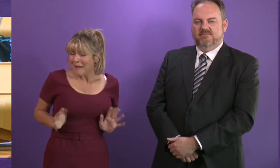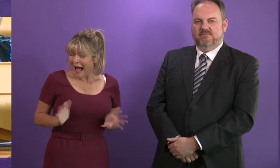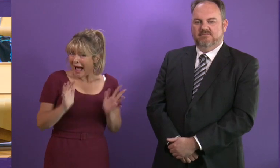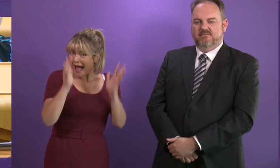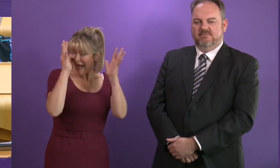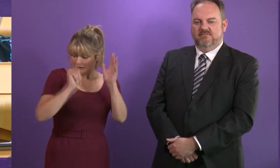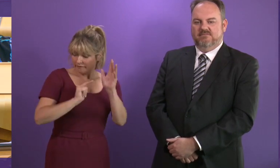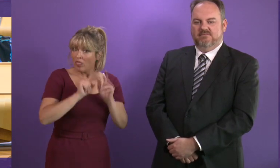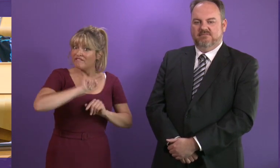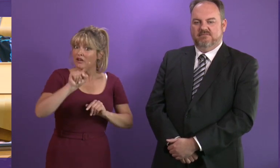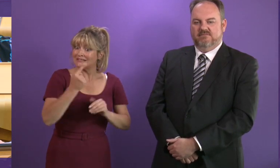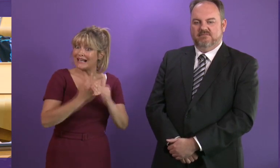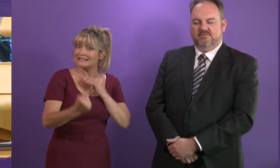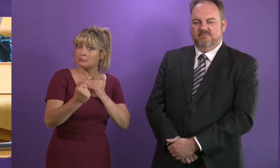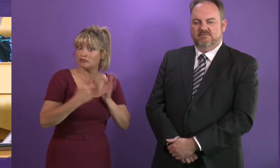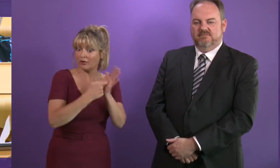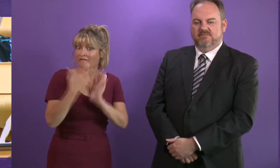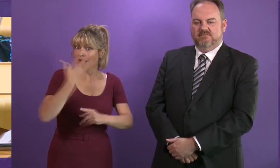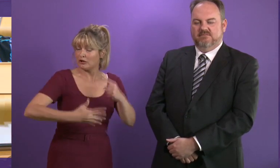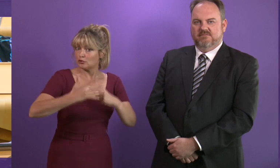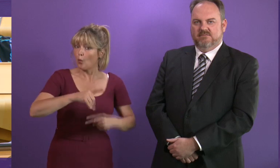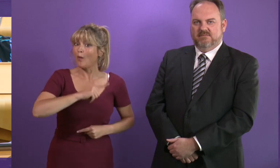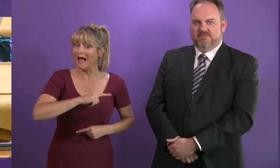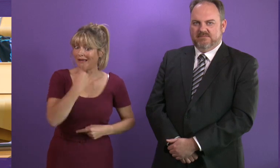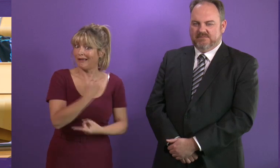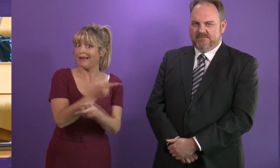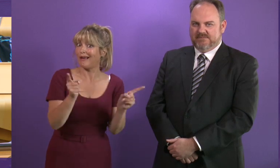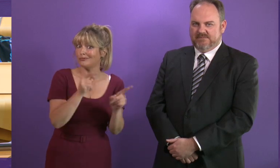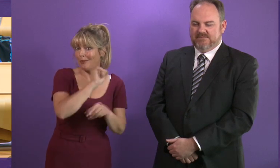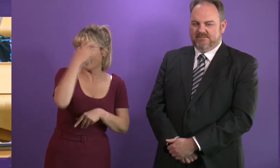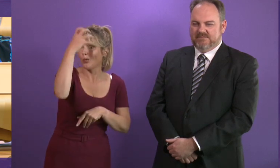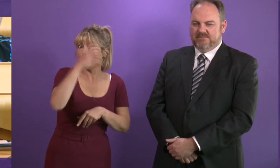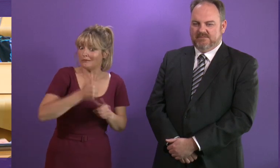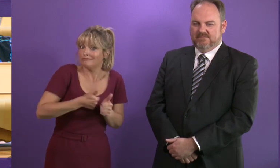five years ago. Of course, that is nothing compared to the panic that is in the hearts